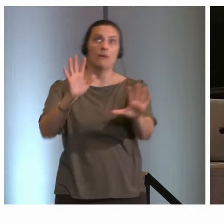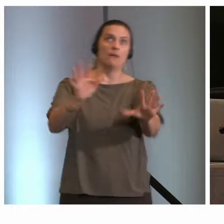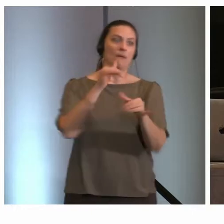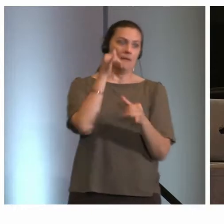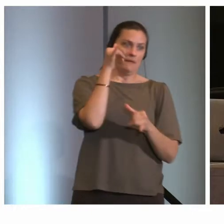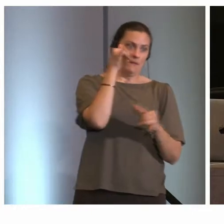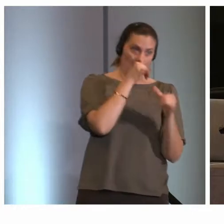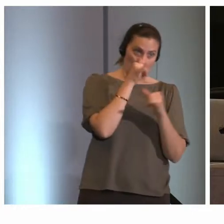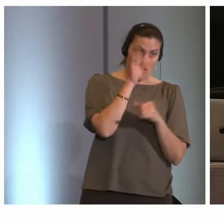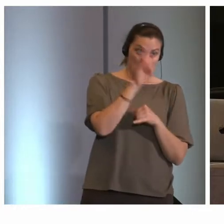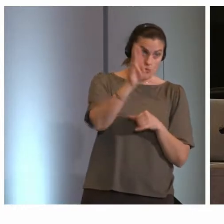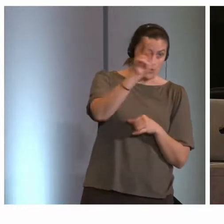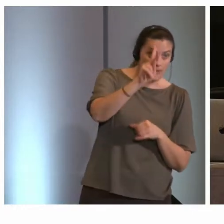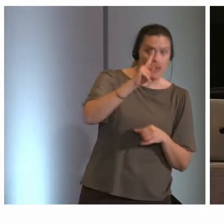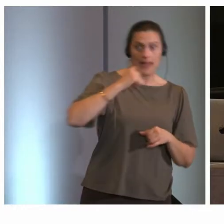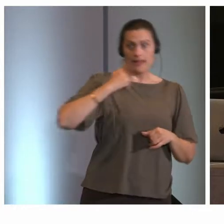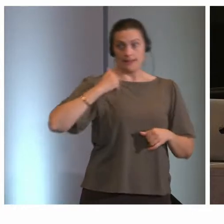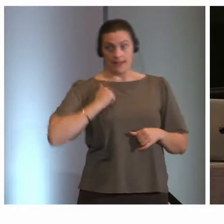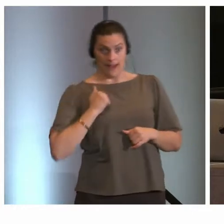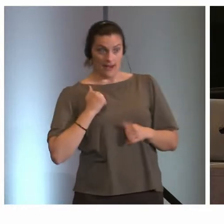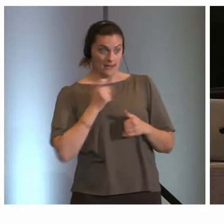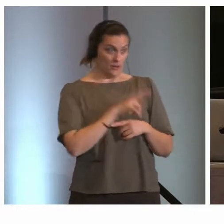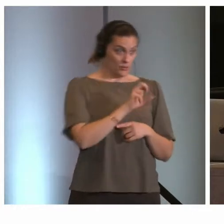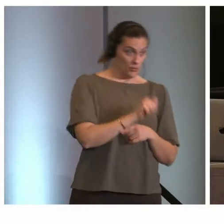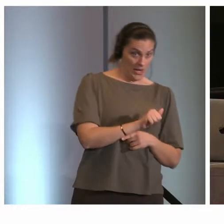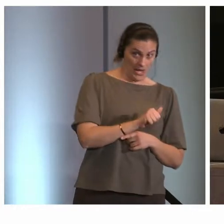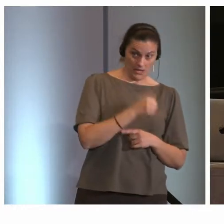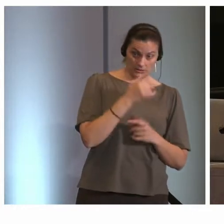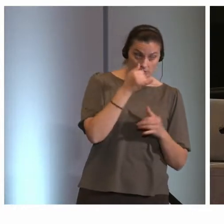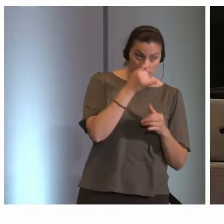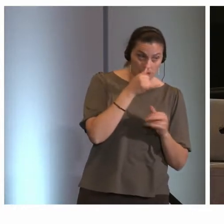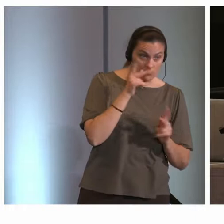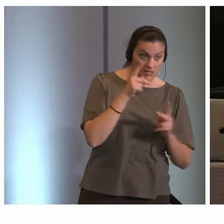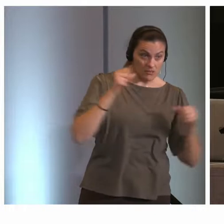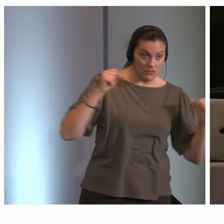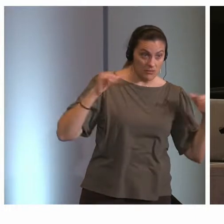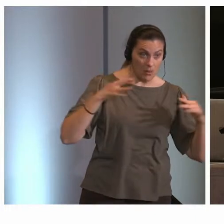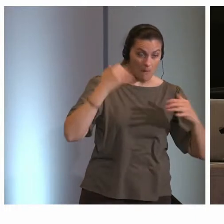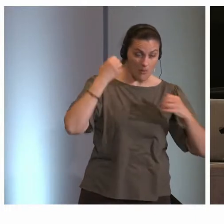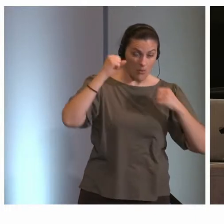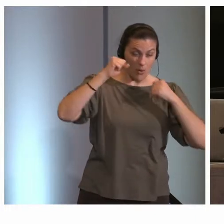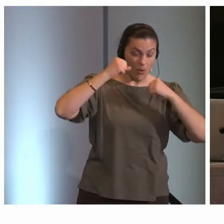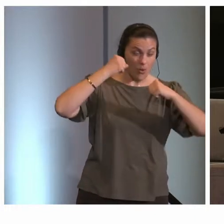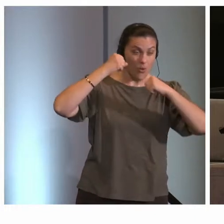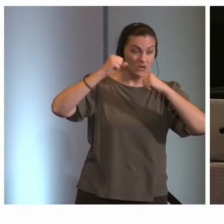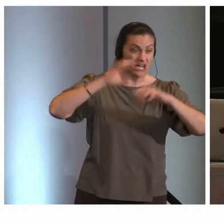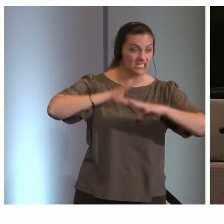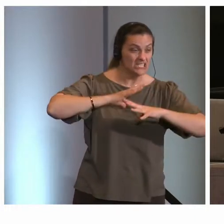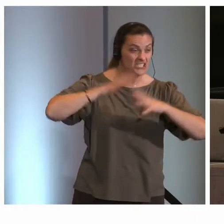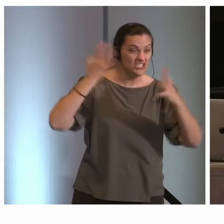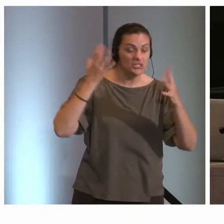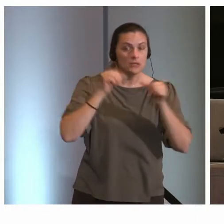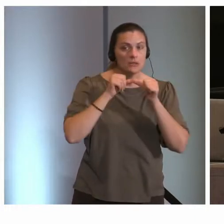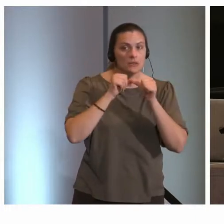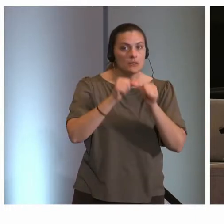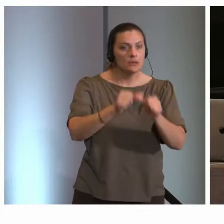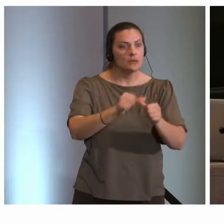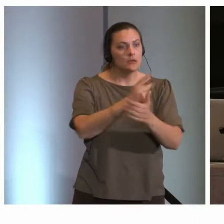Not a new story, same thing million dollar baby but the protests by disabled activists in the U.K. , and Canada, and